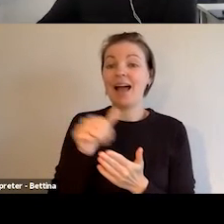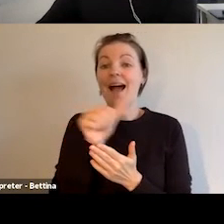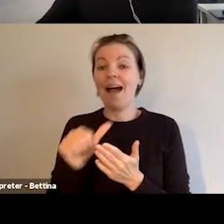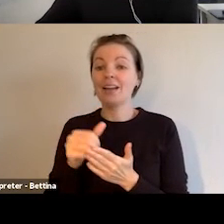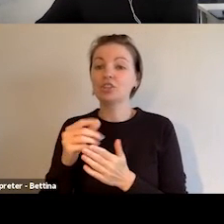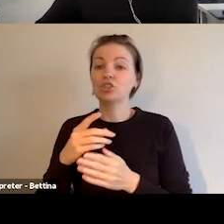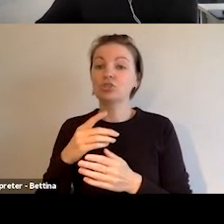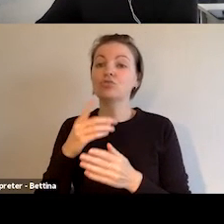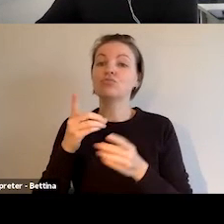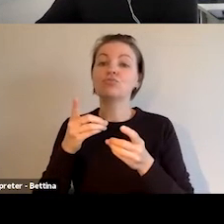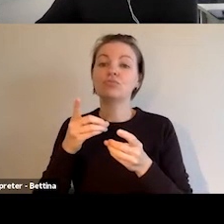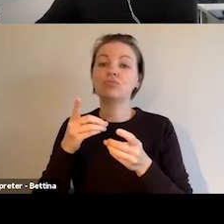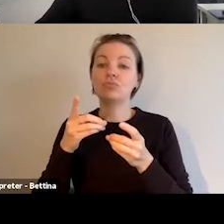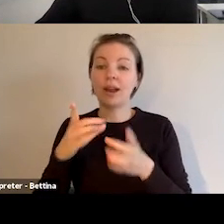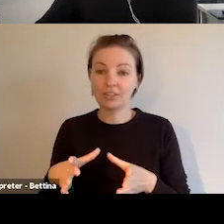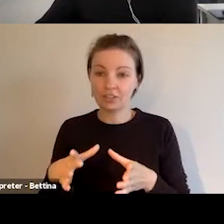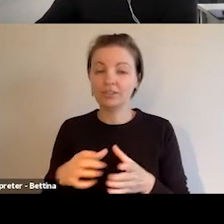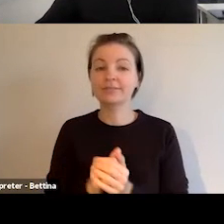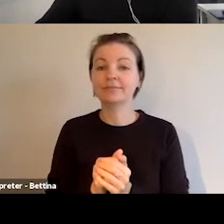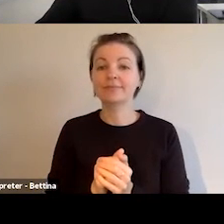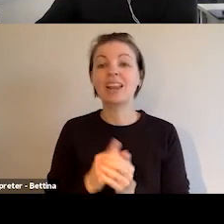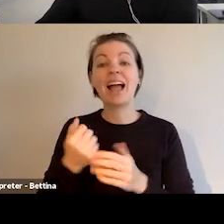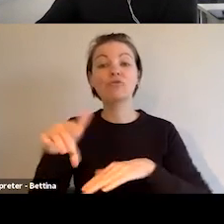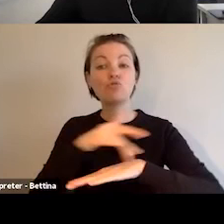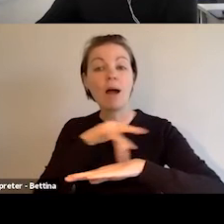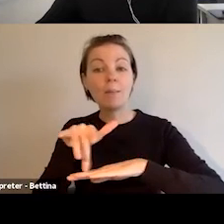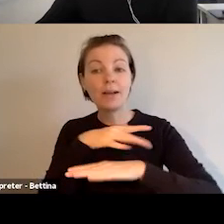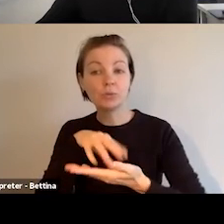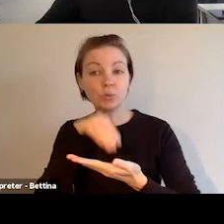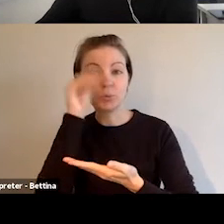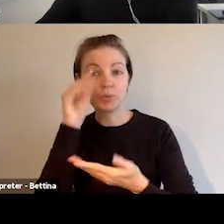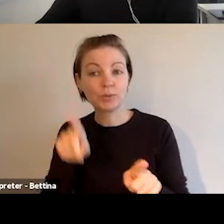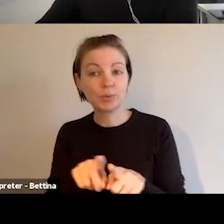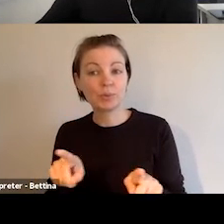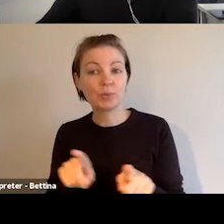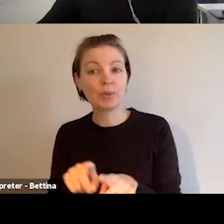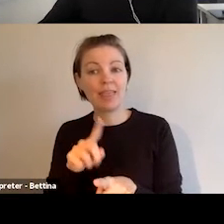film degree portrayals of drama students and their through the expertise in dealing with actors.